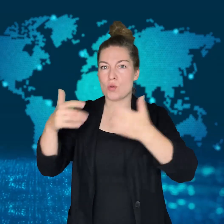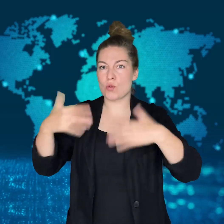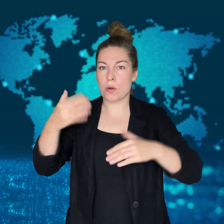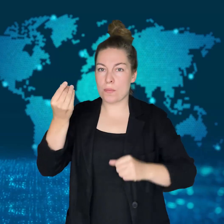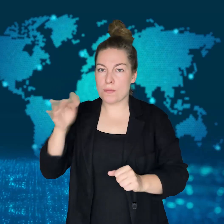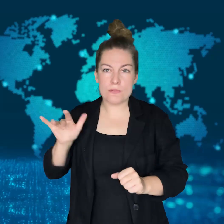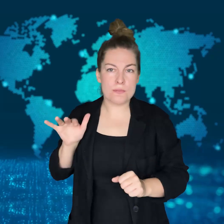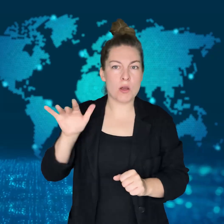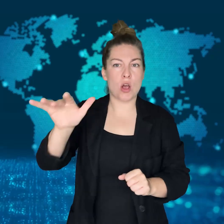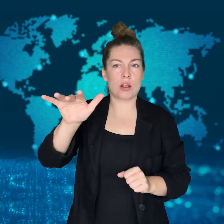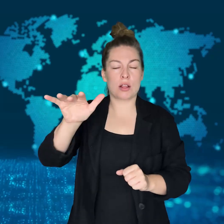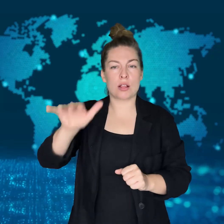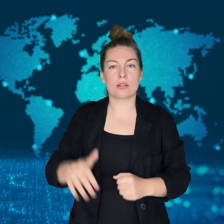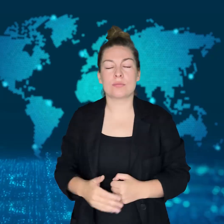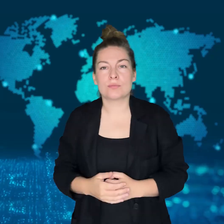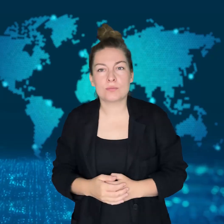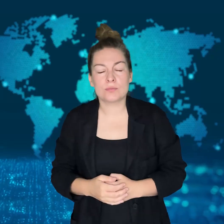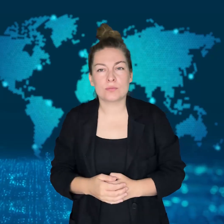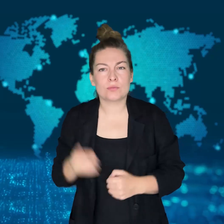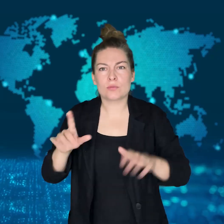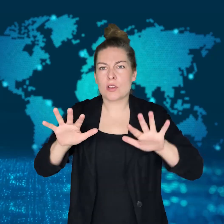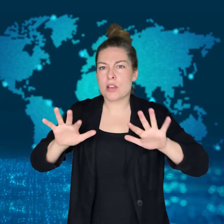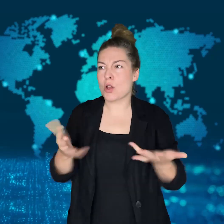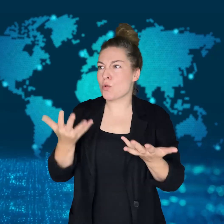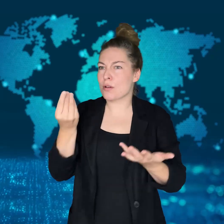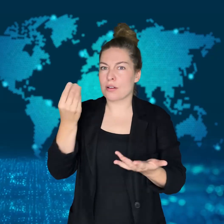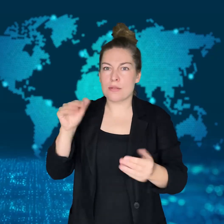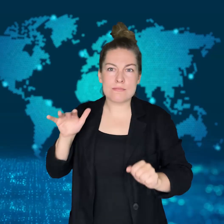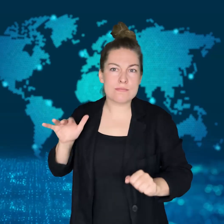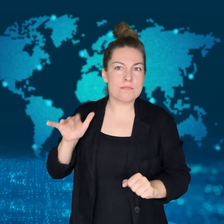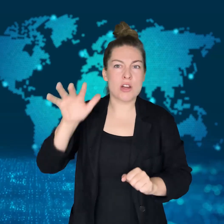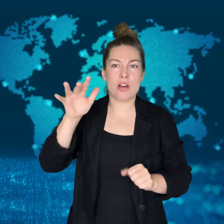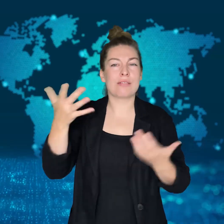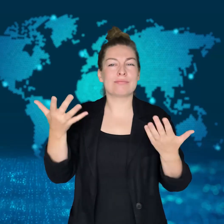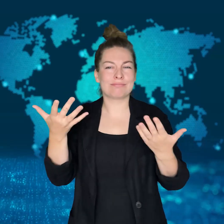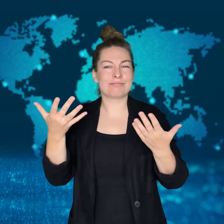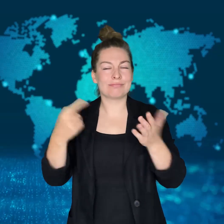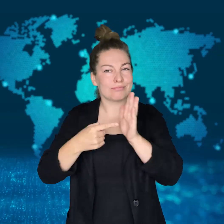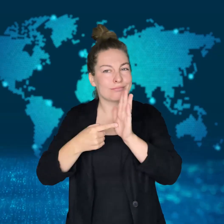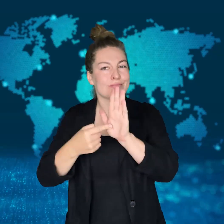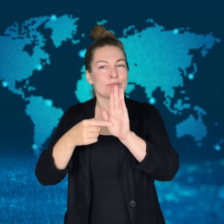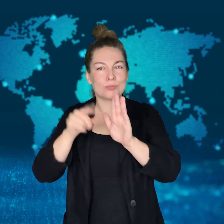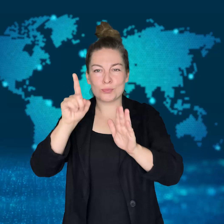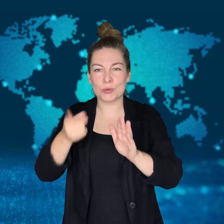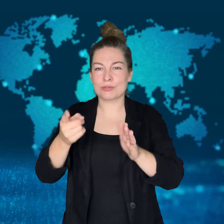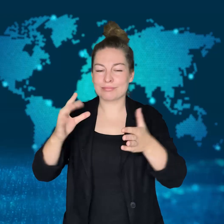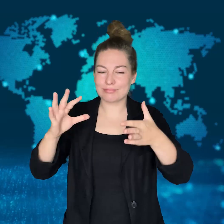a multi-million brand by using "sex appeal" to attract its customers.